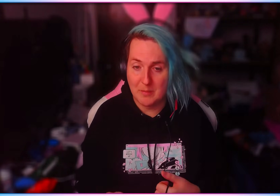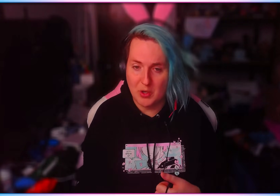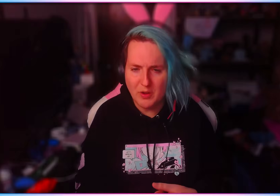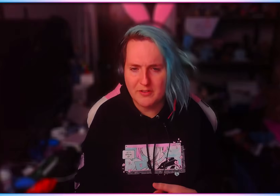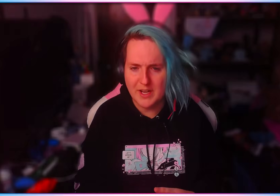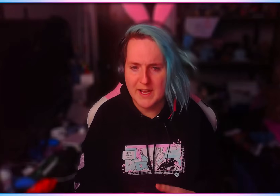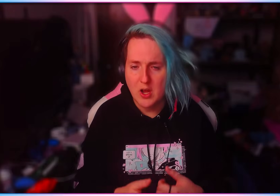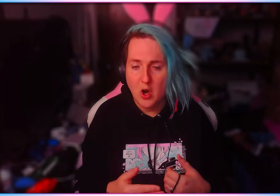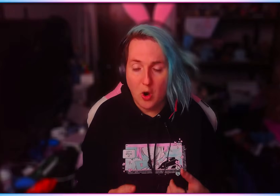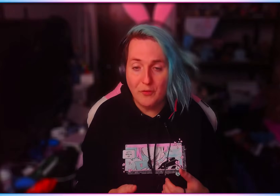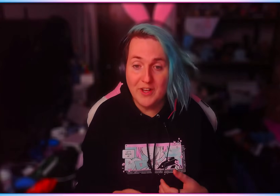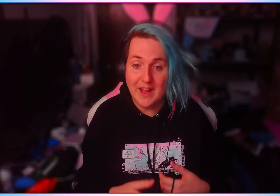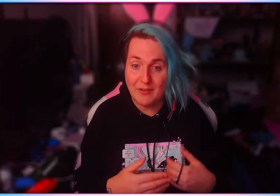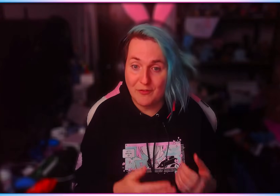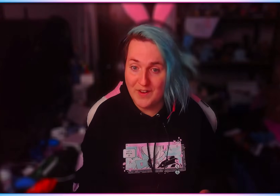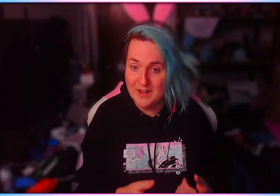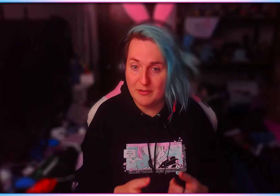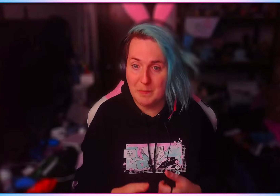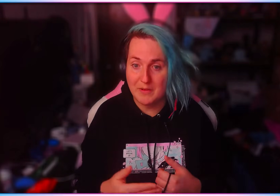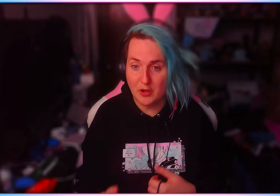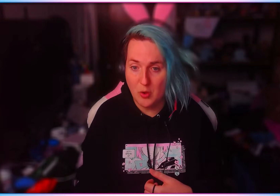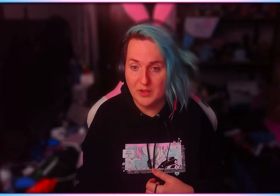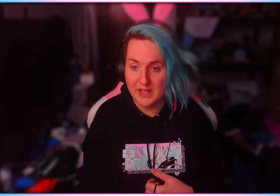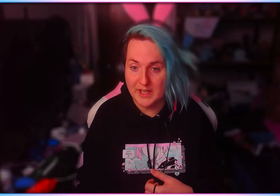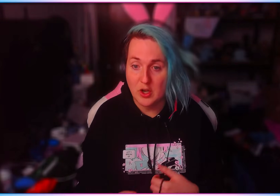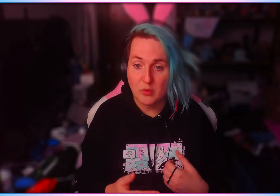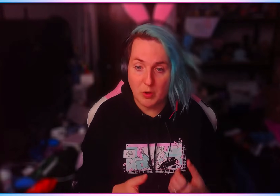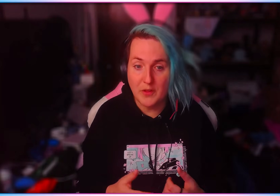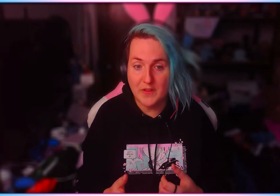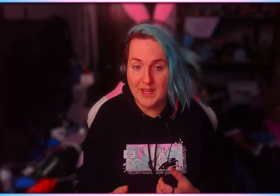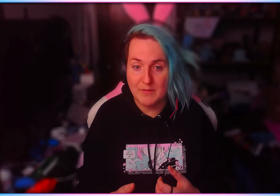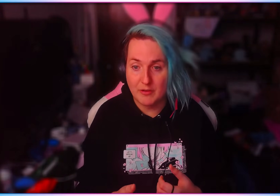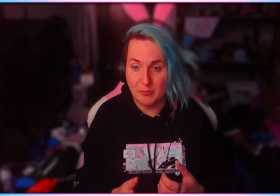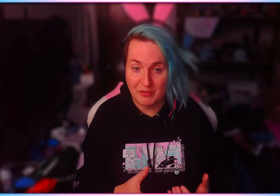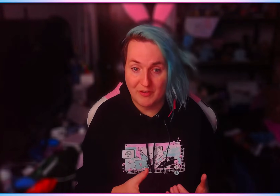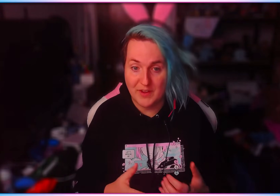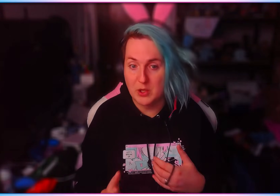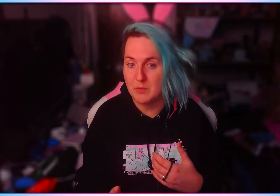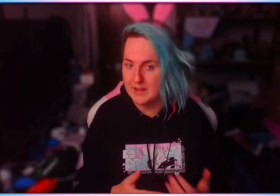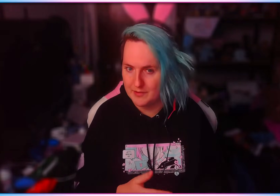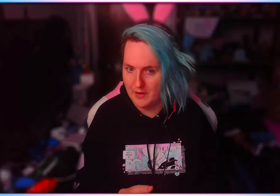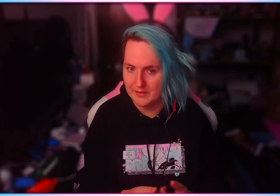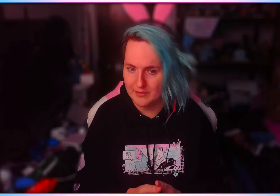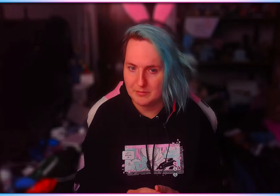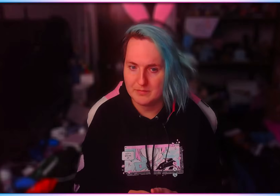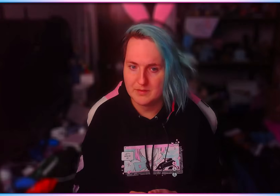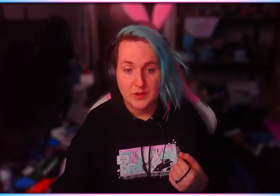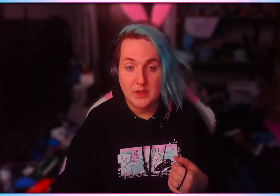terminology often gets finger spelled only, rather than given specific unique signs.